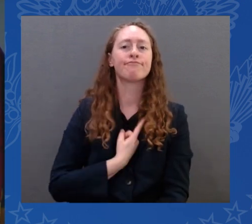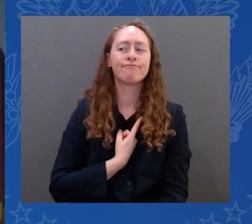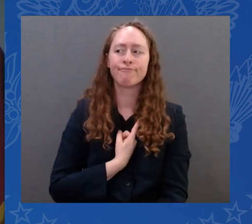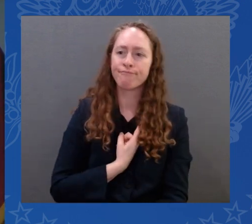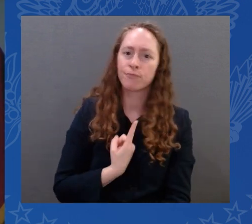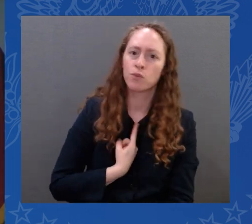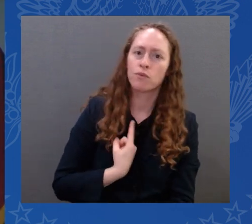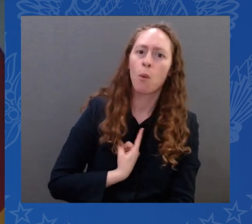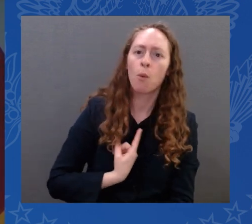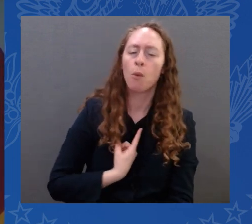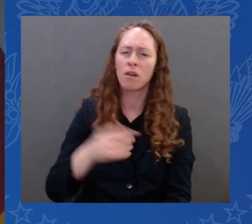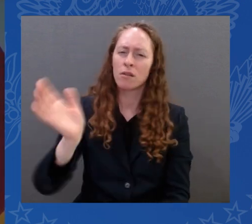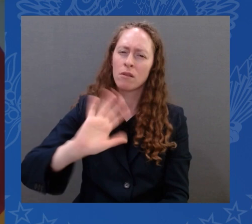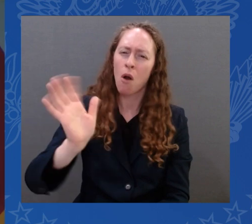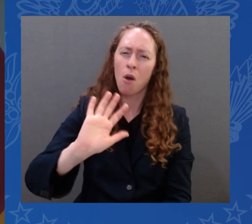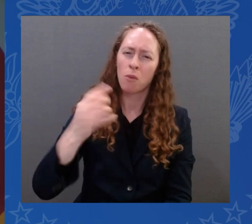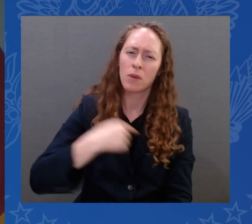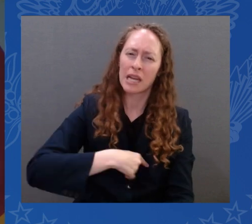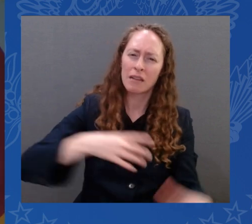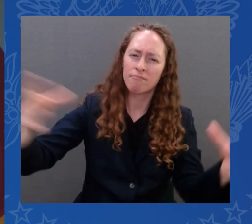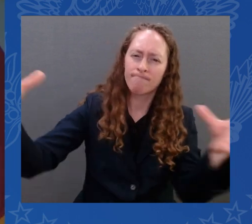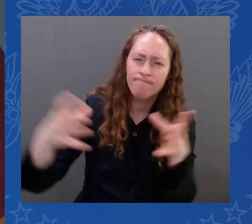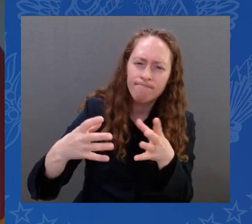This is the work that will be asked of you.